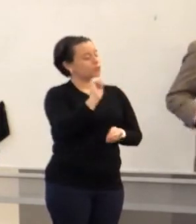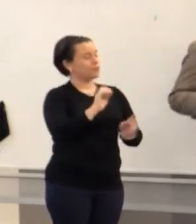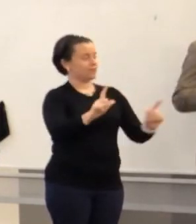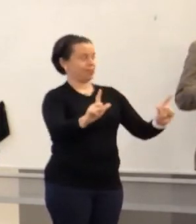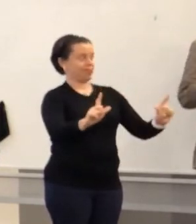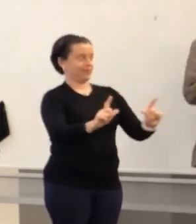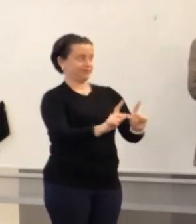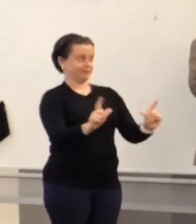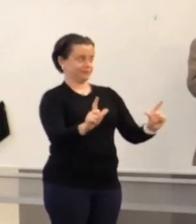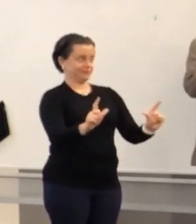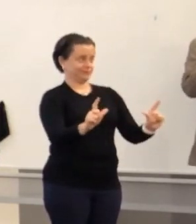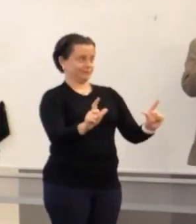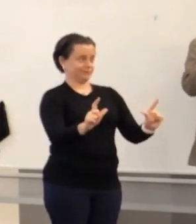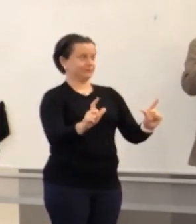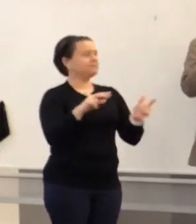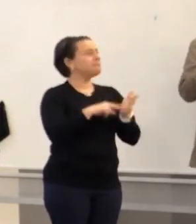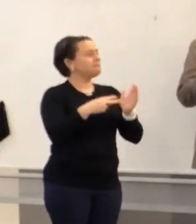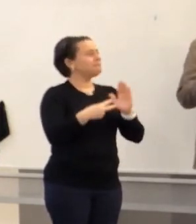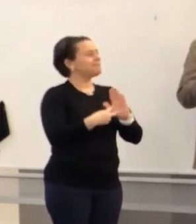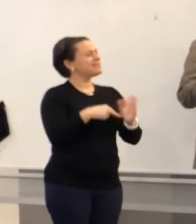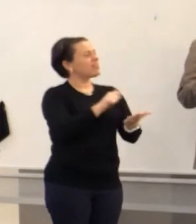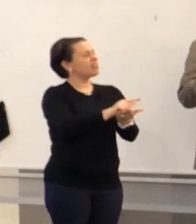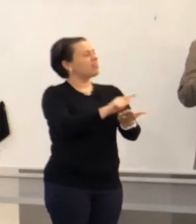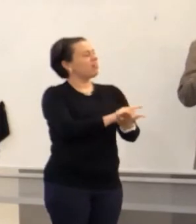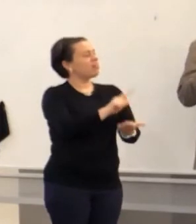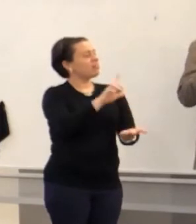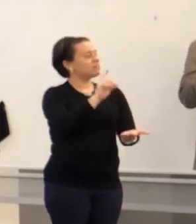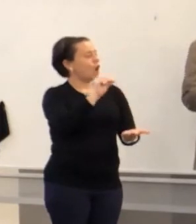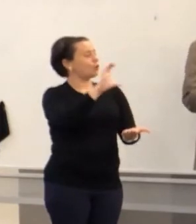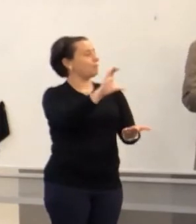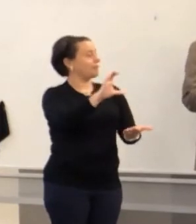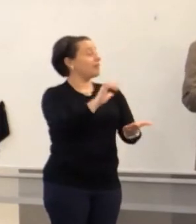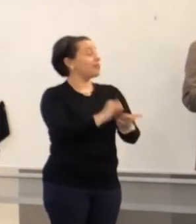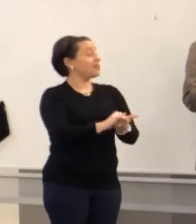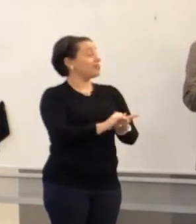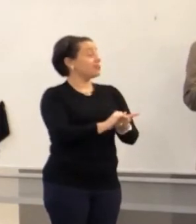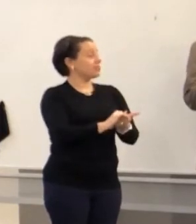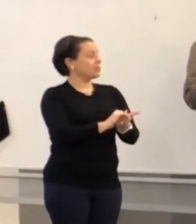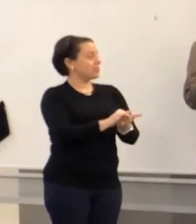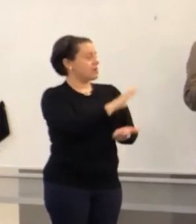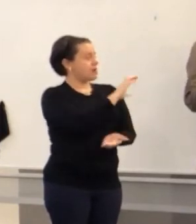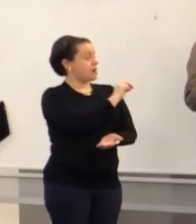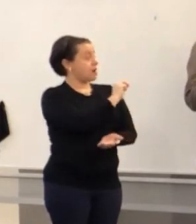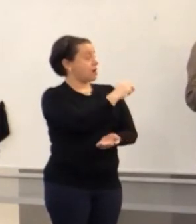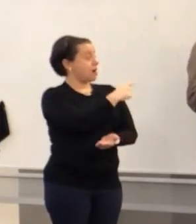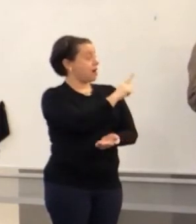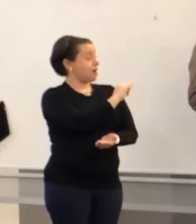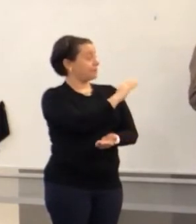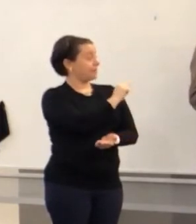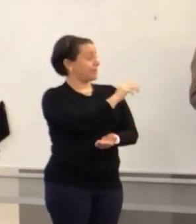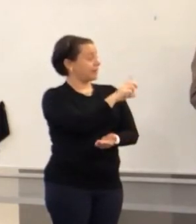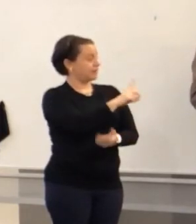There's a bit basically legal documents that define what your rights and responsibilities are